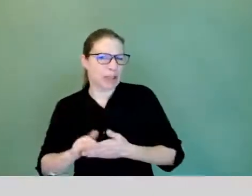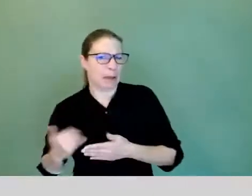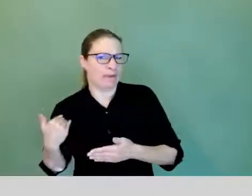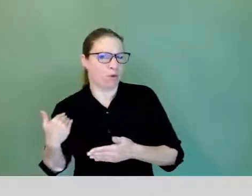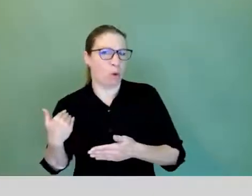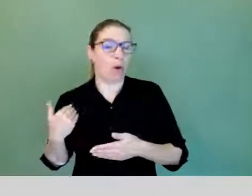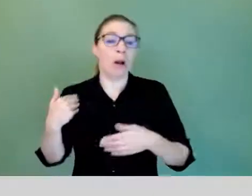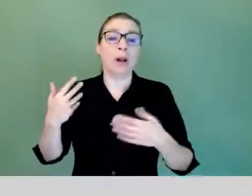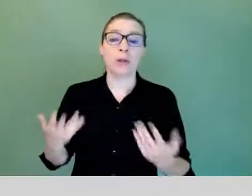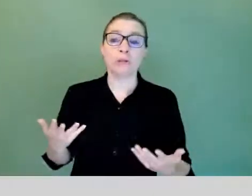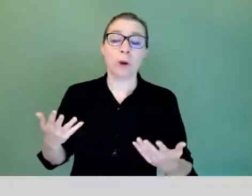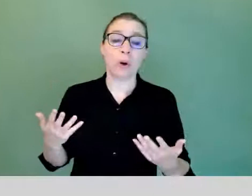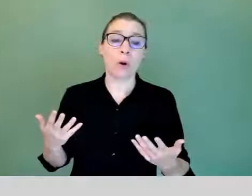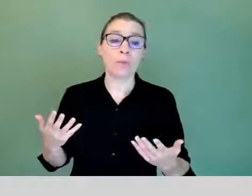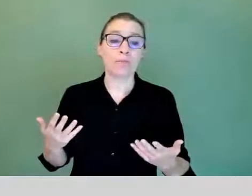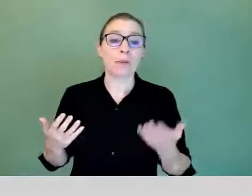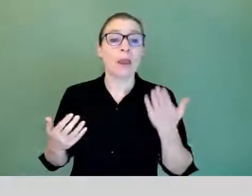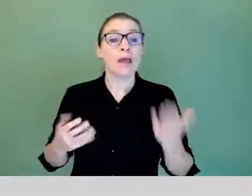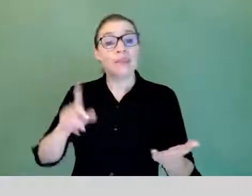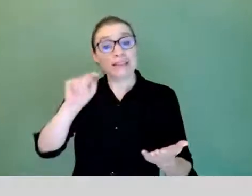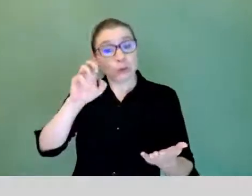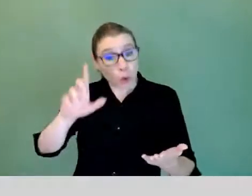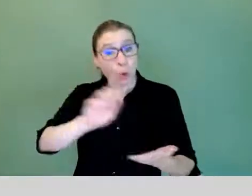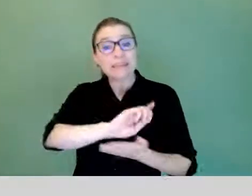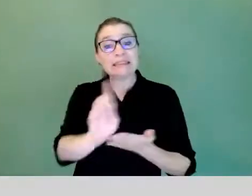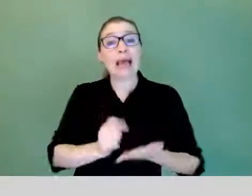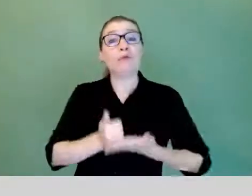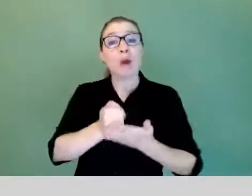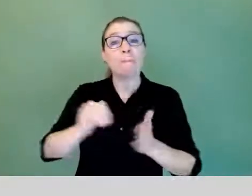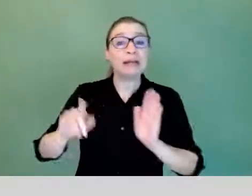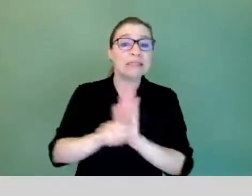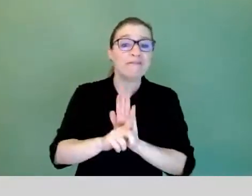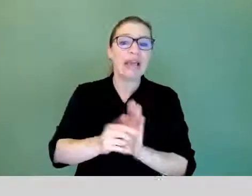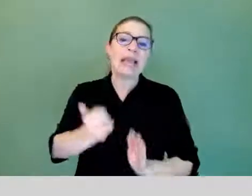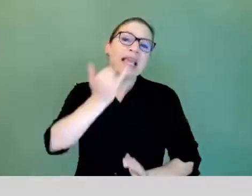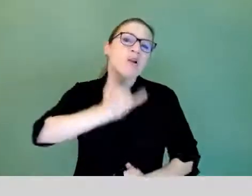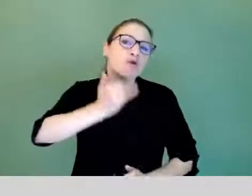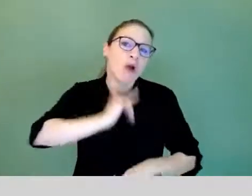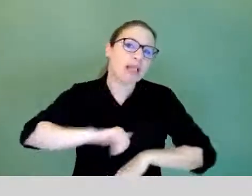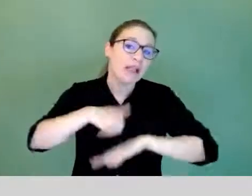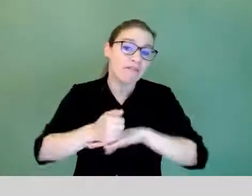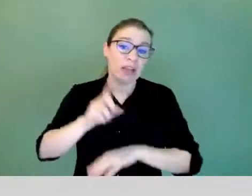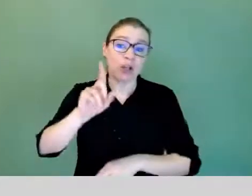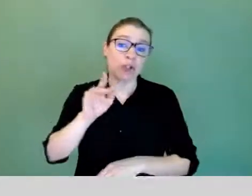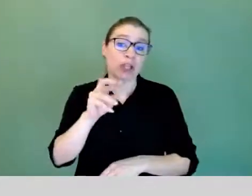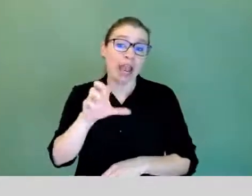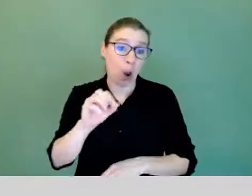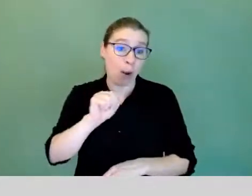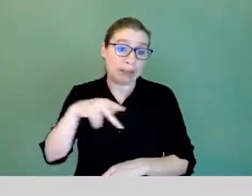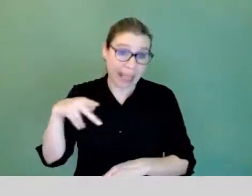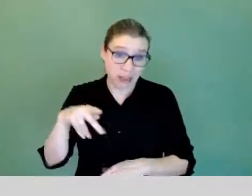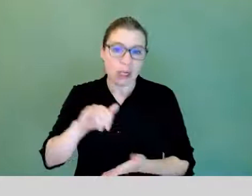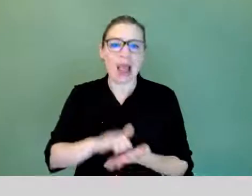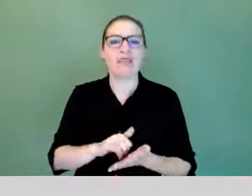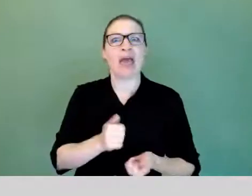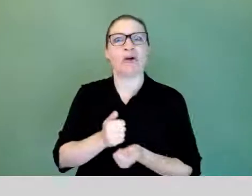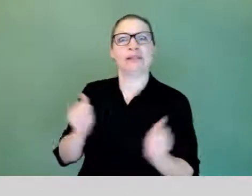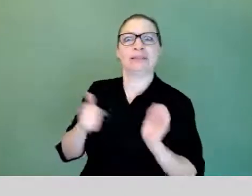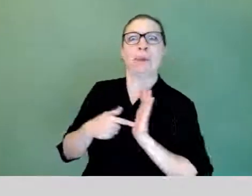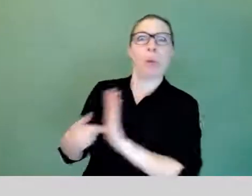So it's a tool designed to help identify incorrectly configured Django applications that are exposing sensitive information.